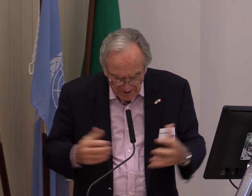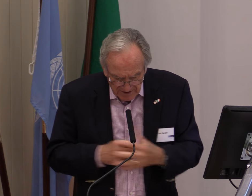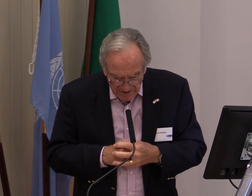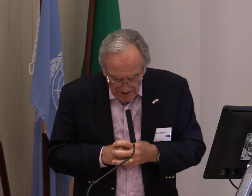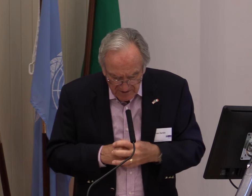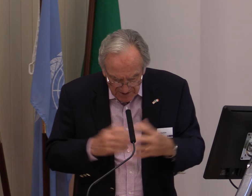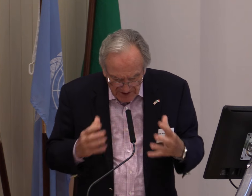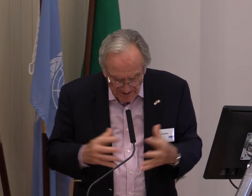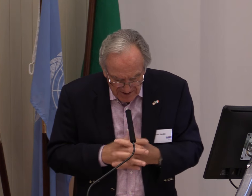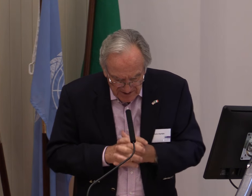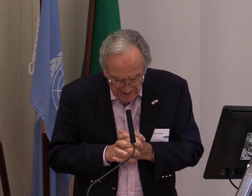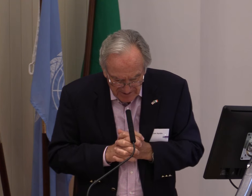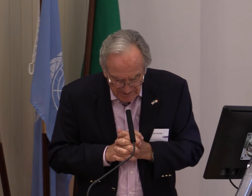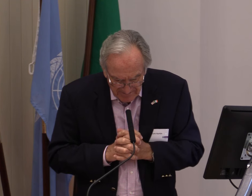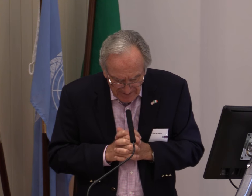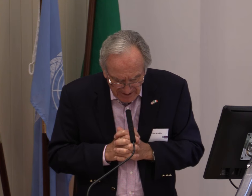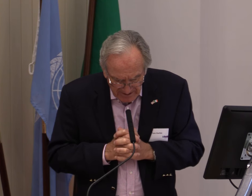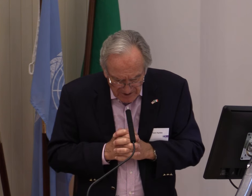willing to consider the changes necessary.